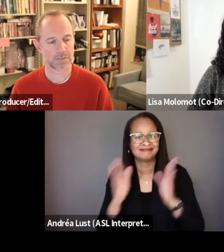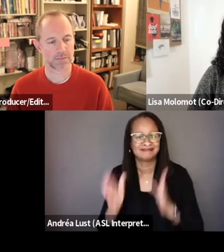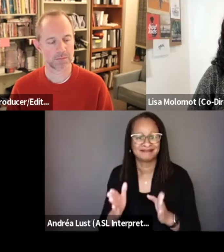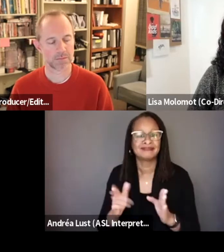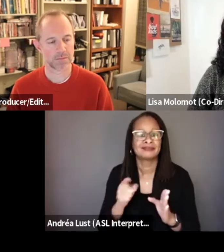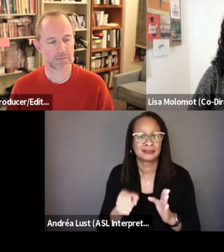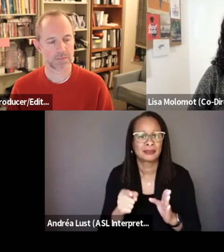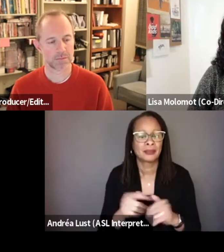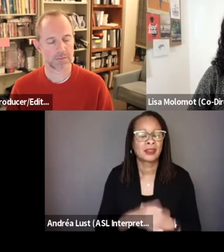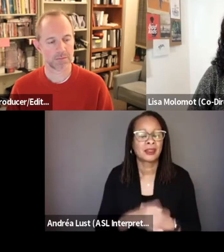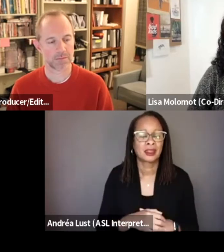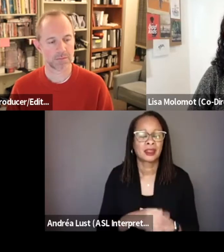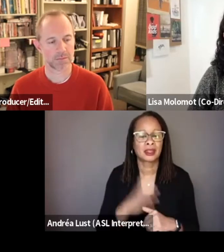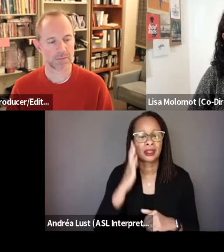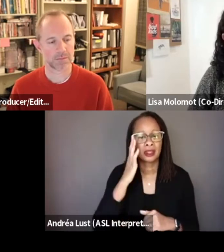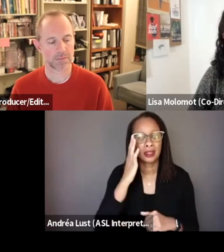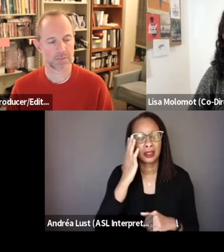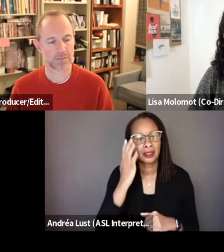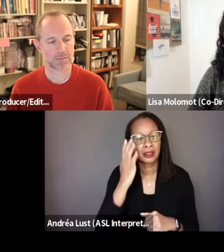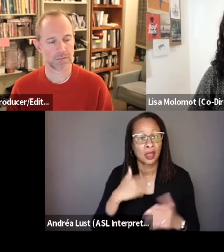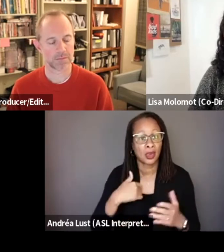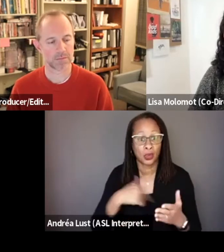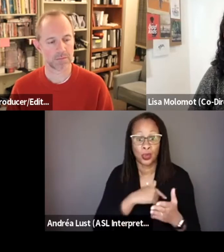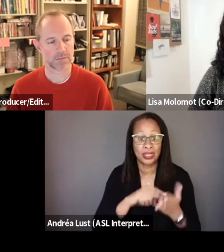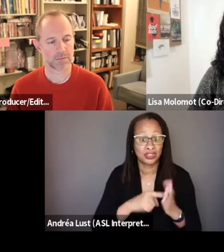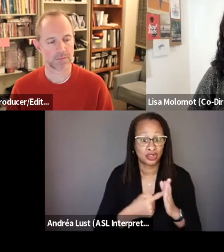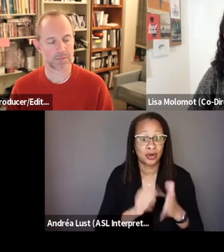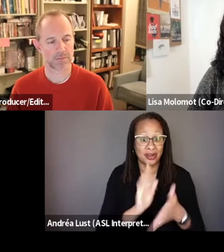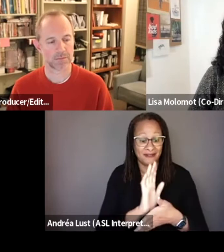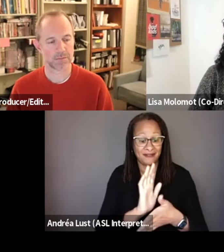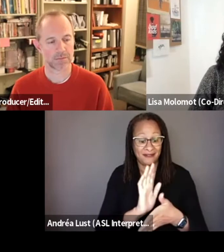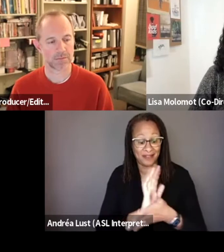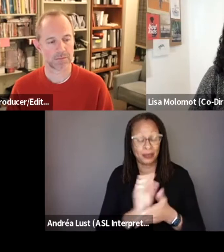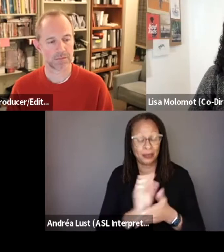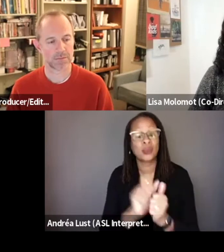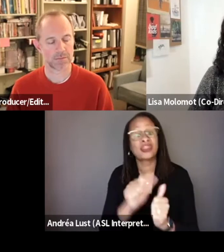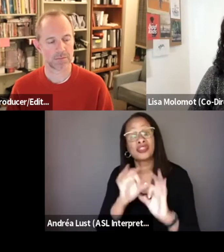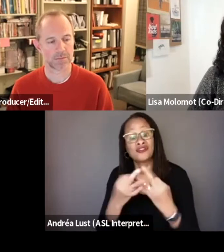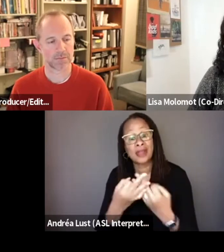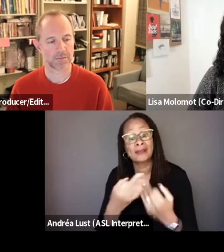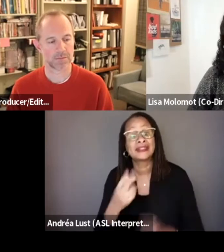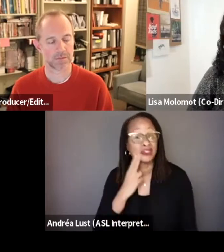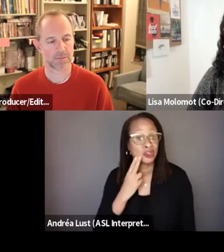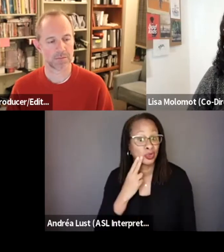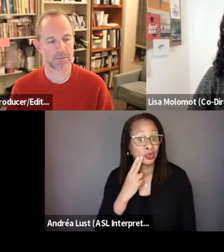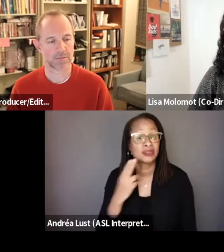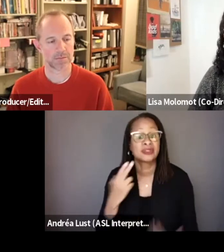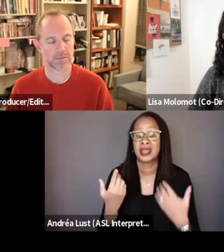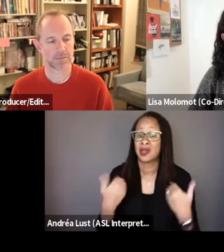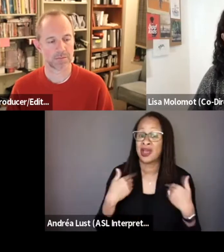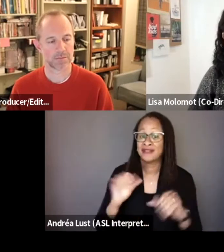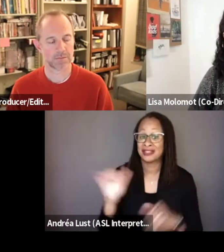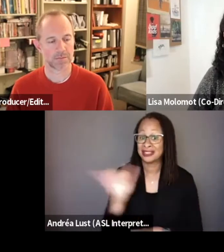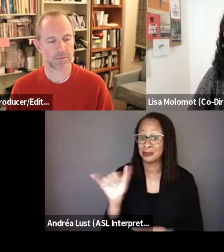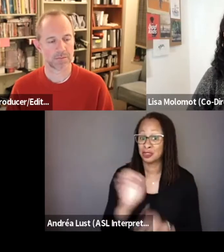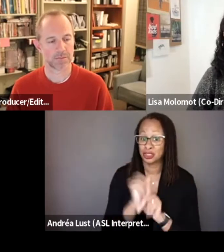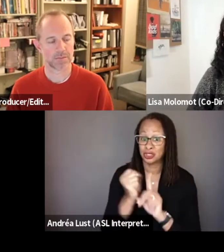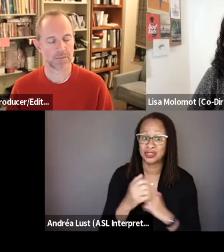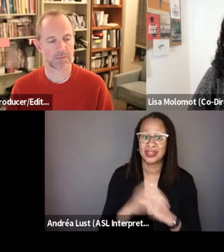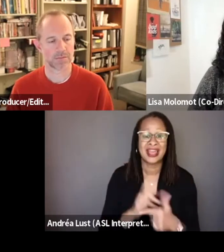And so we started filming with other families in Houston in similar situations, and then we stopped filming with them.